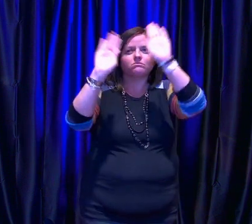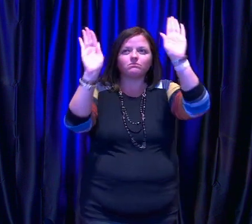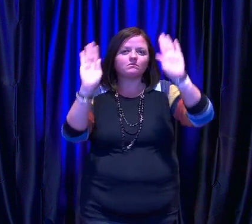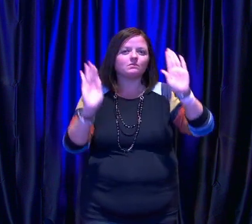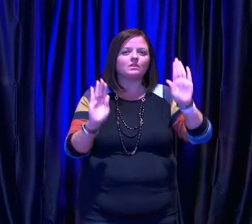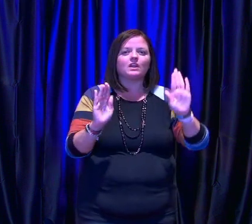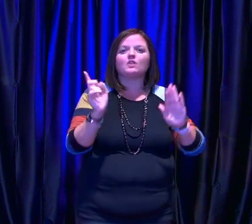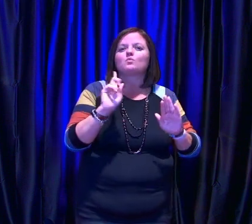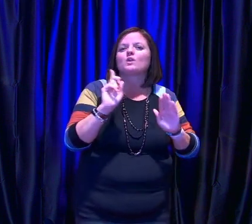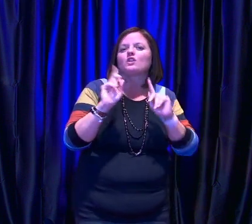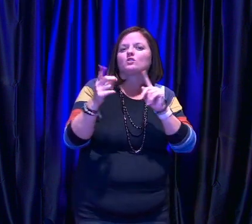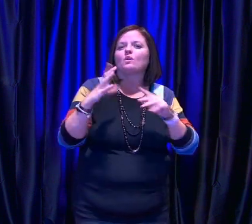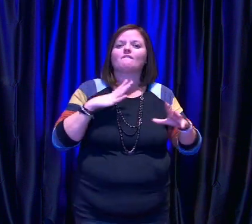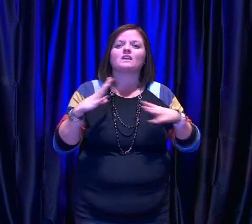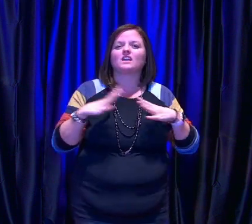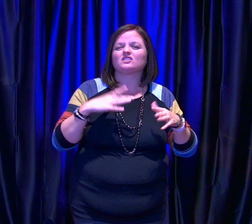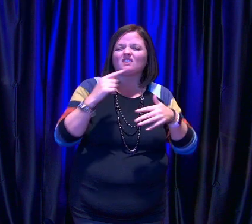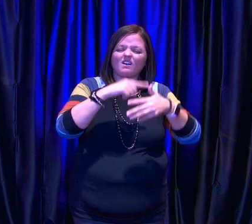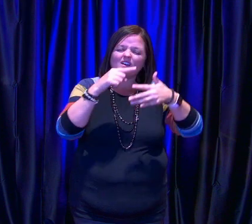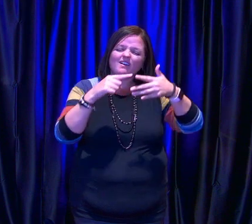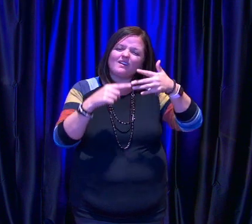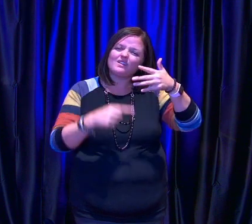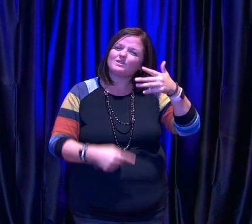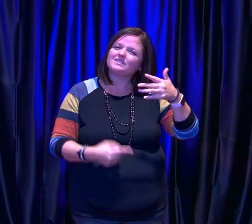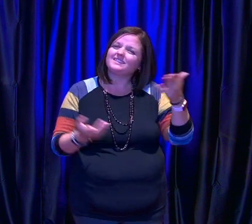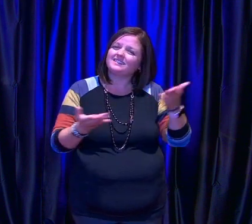vacation all of those kinds of things of the here and now